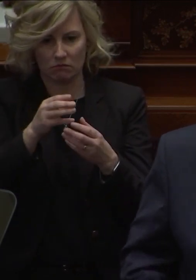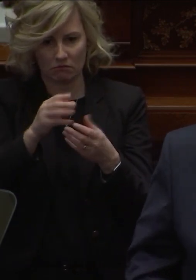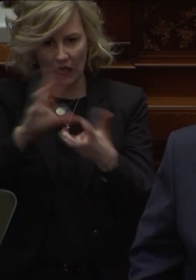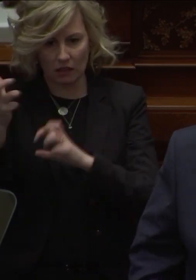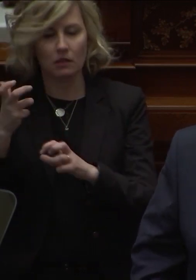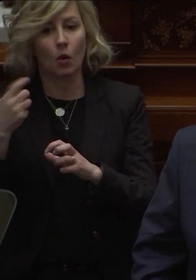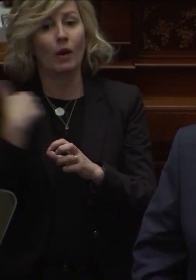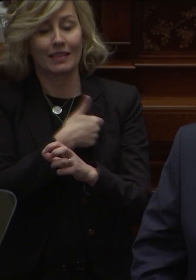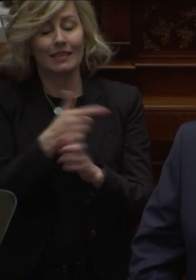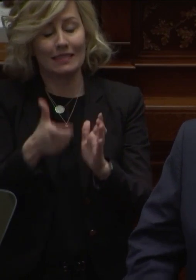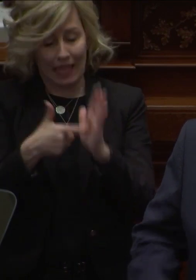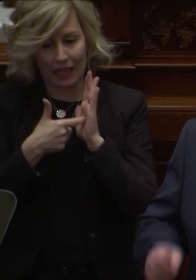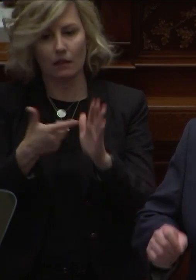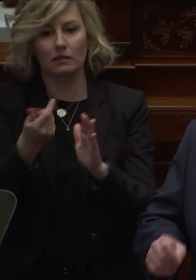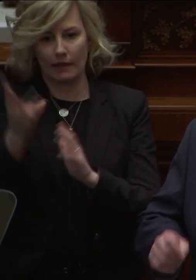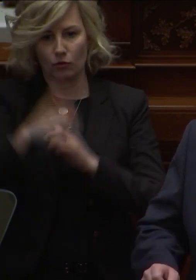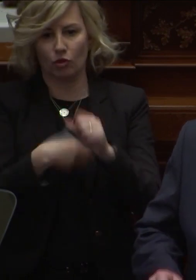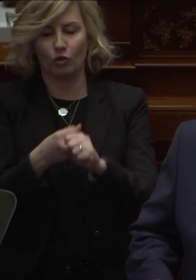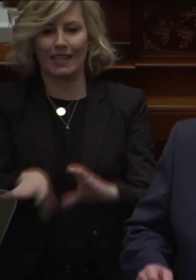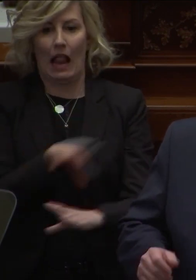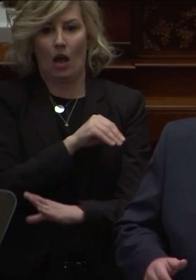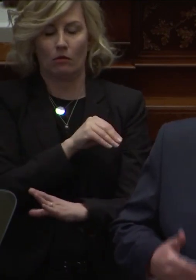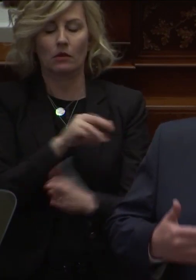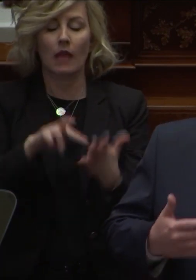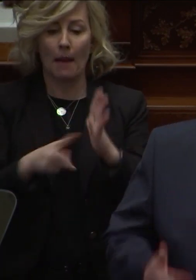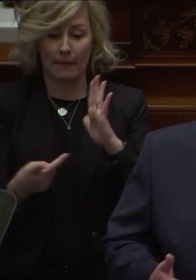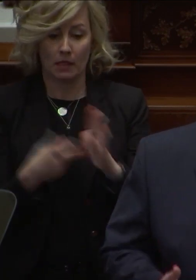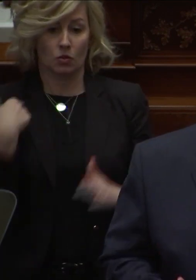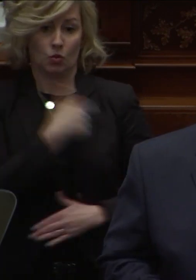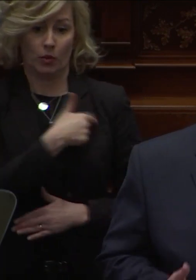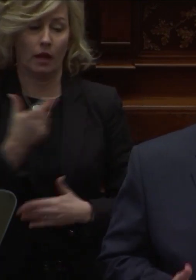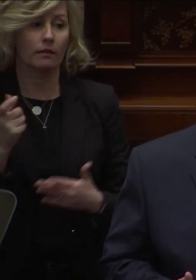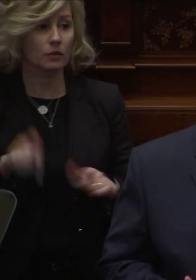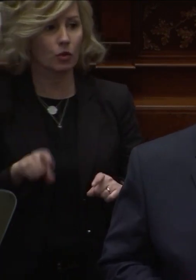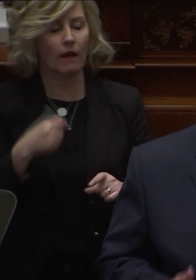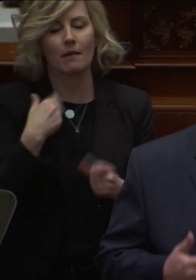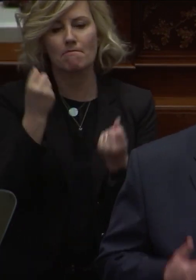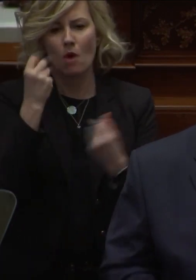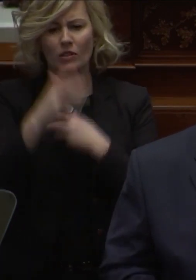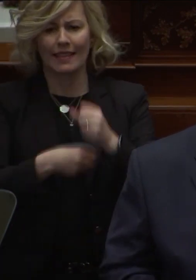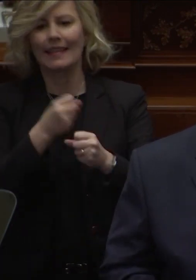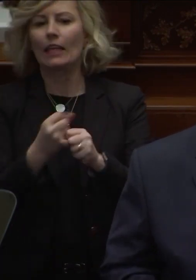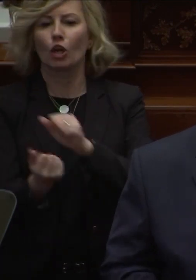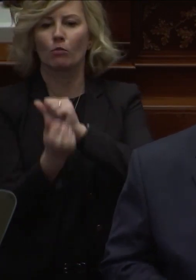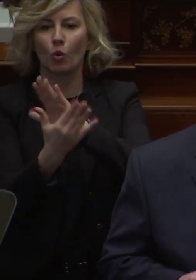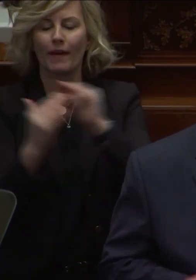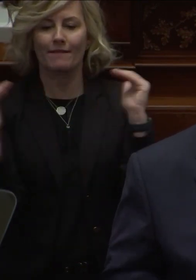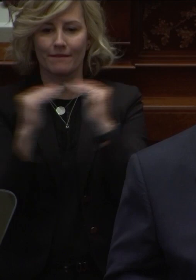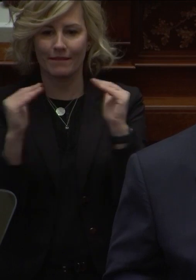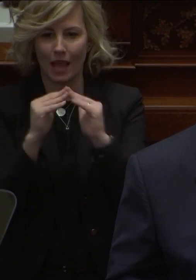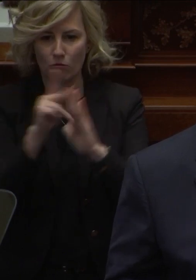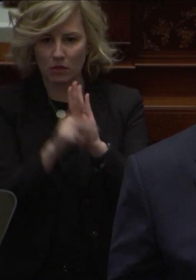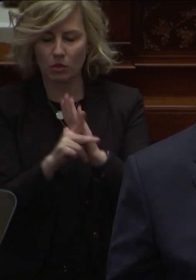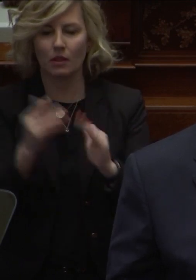IT WILL TAKE AT LEAST SEVERAL YEARS TO GET US OUT OF IT. WE MUST, THEREFORE, EMBRACE A